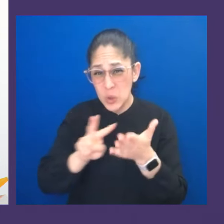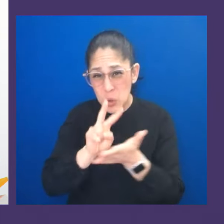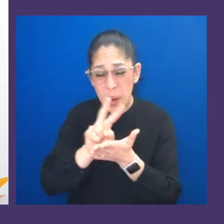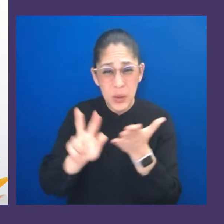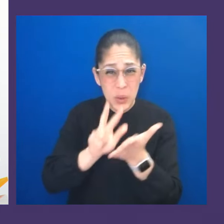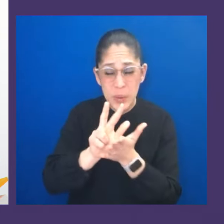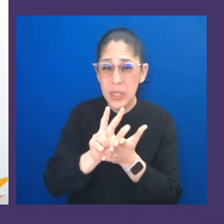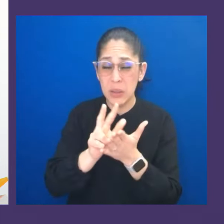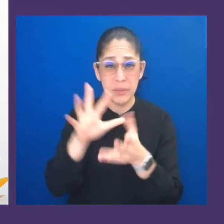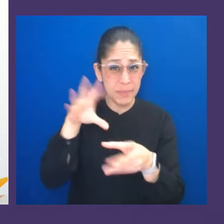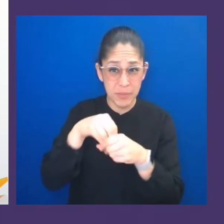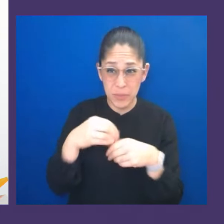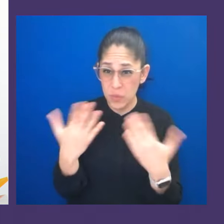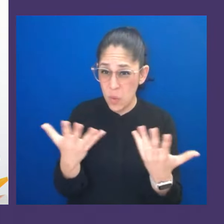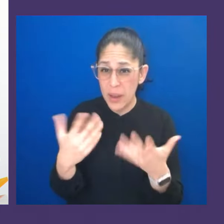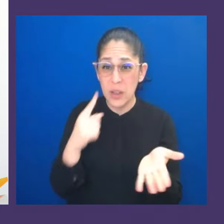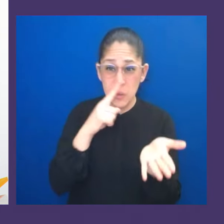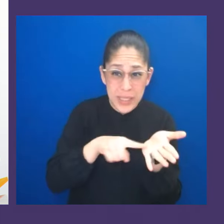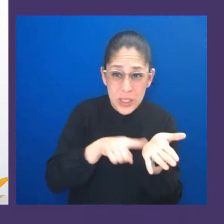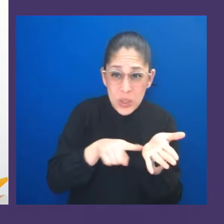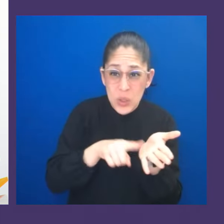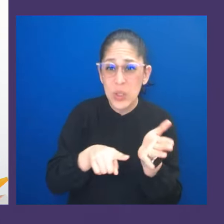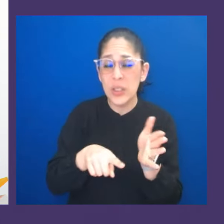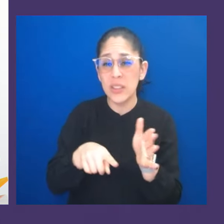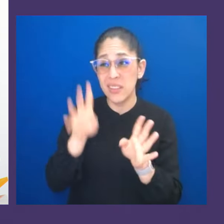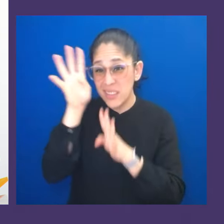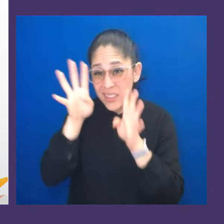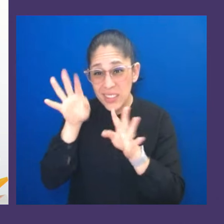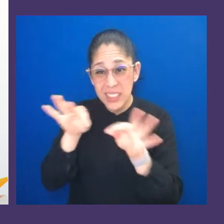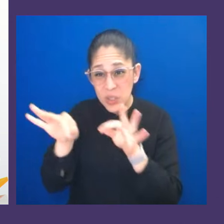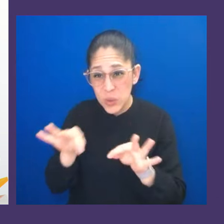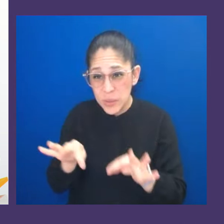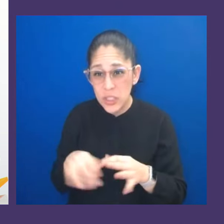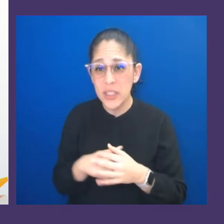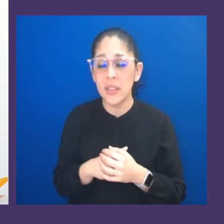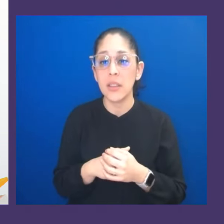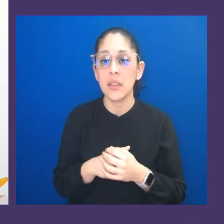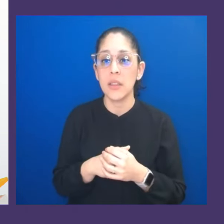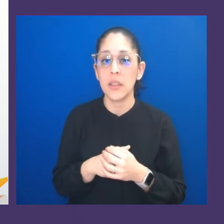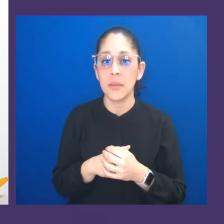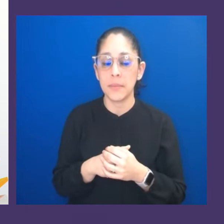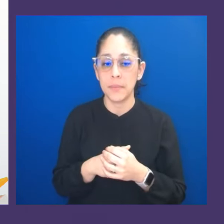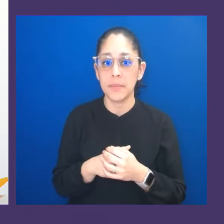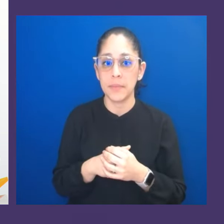write the description. One of the things that AI has is that AI